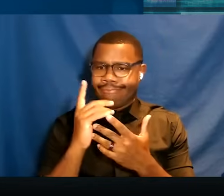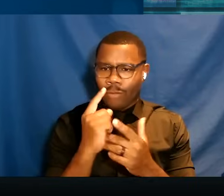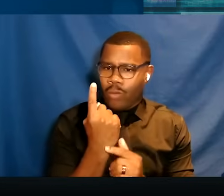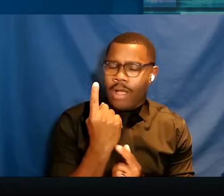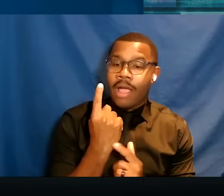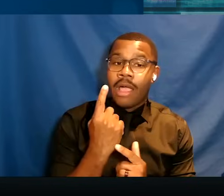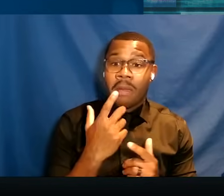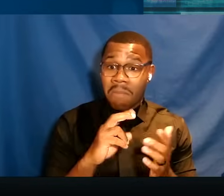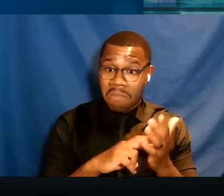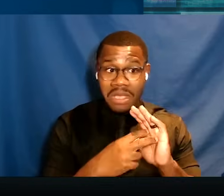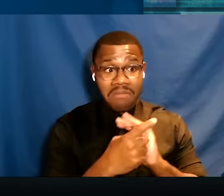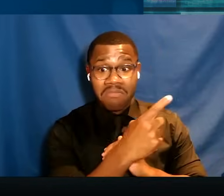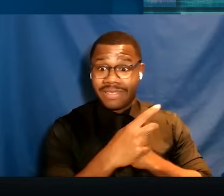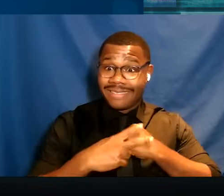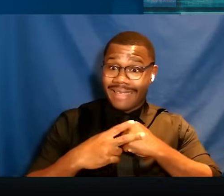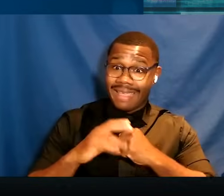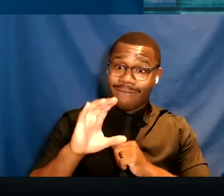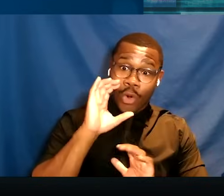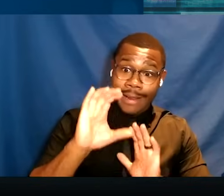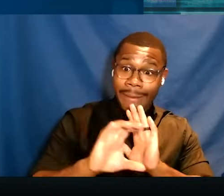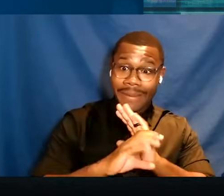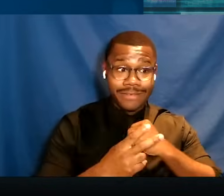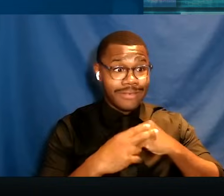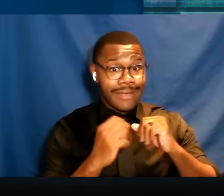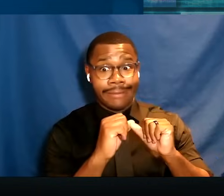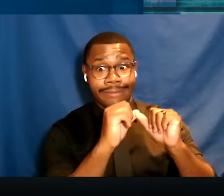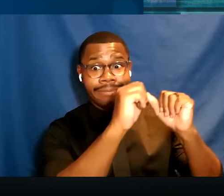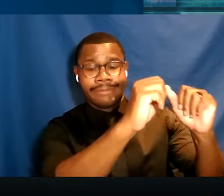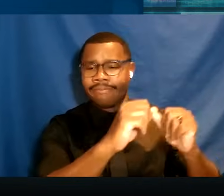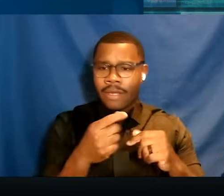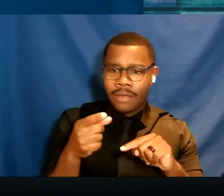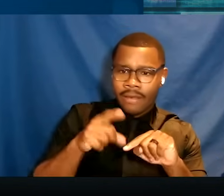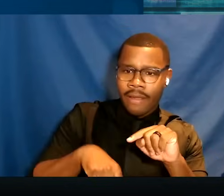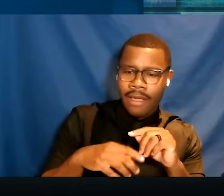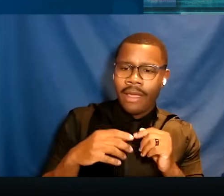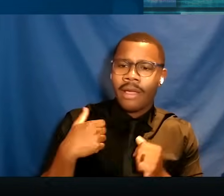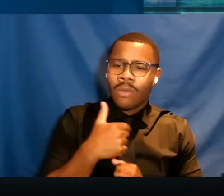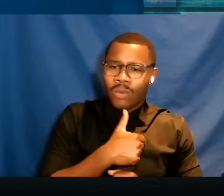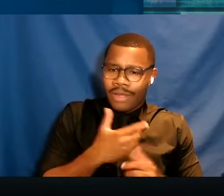has been extinguished by this AI provision that we've negotiated. That is no longer a threat